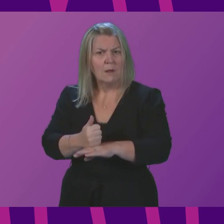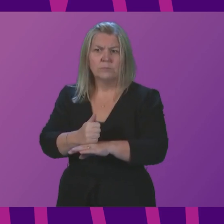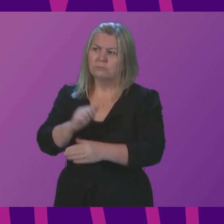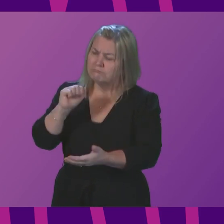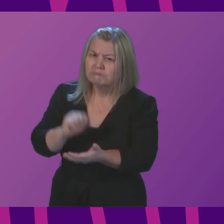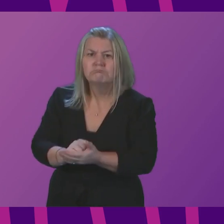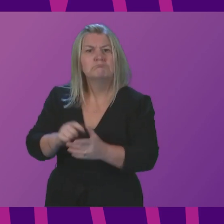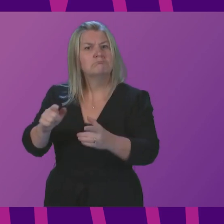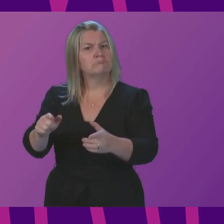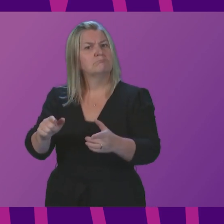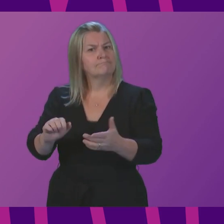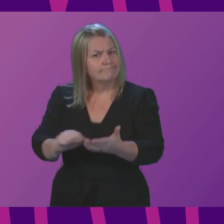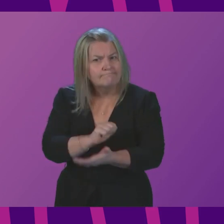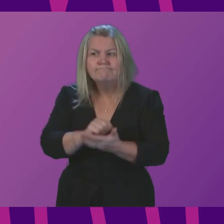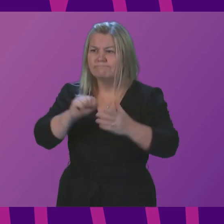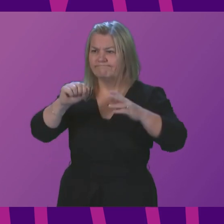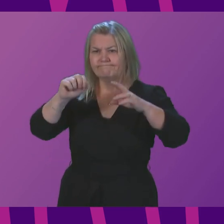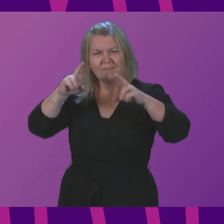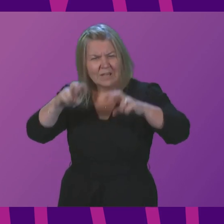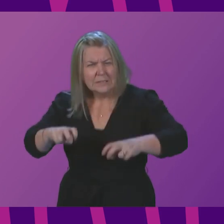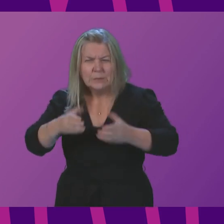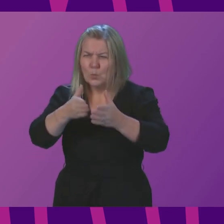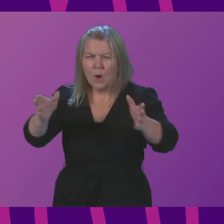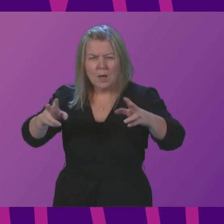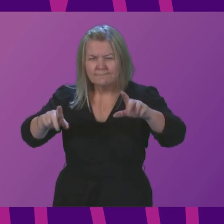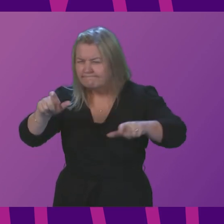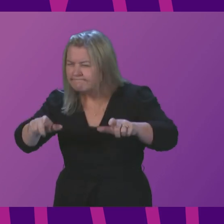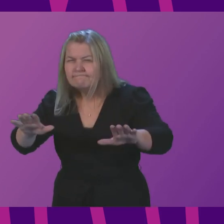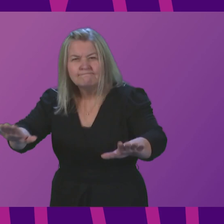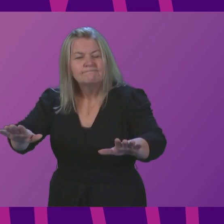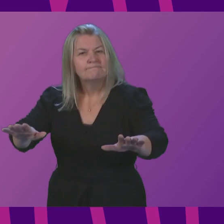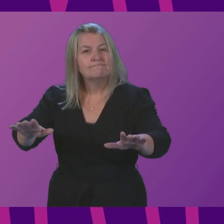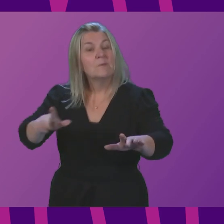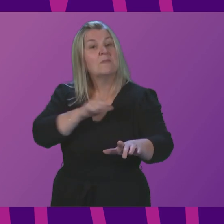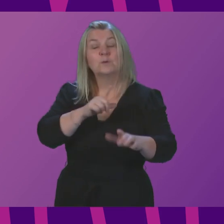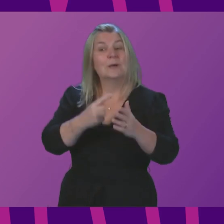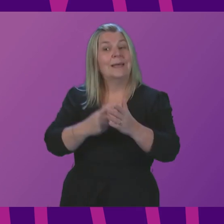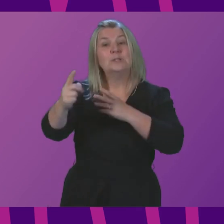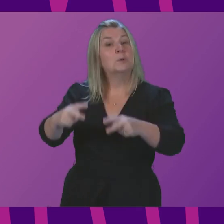wider investigation and scrutiny. That is why the independent review and the case note